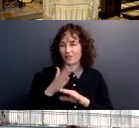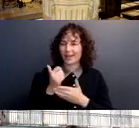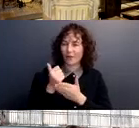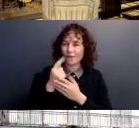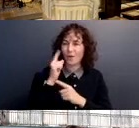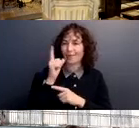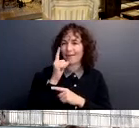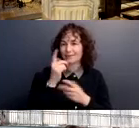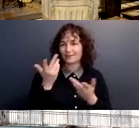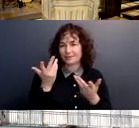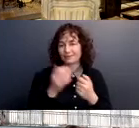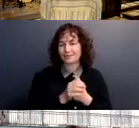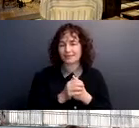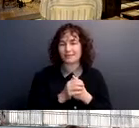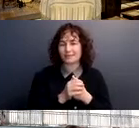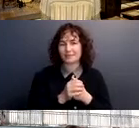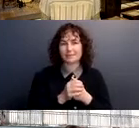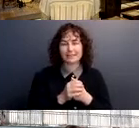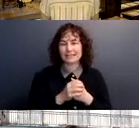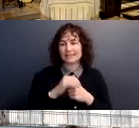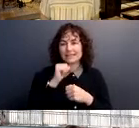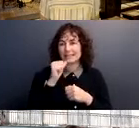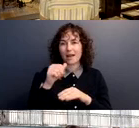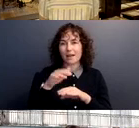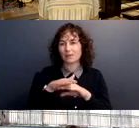because it's not such a slow tempo